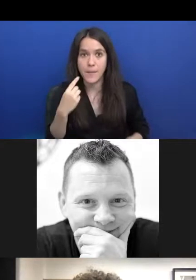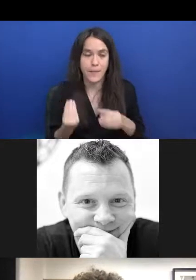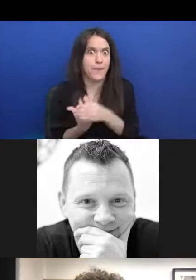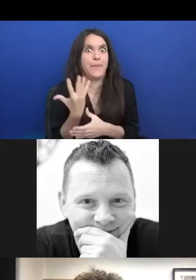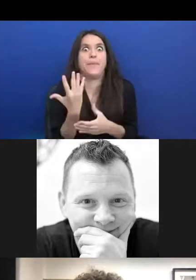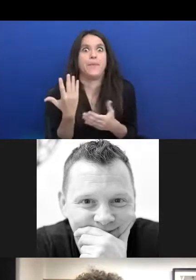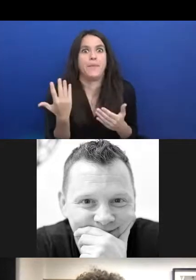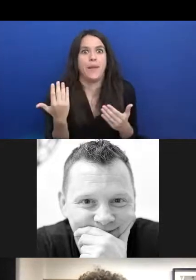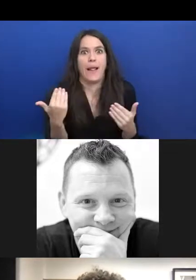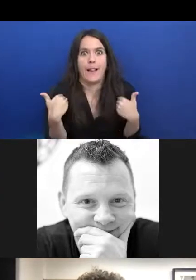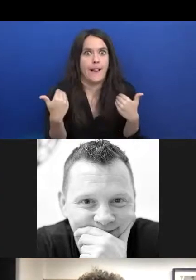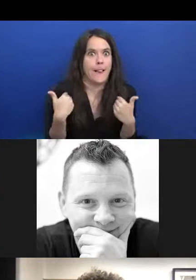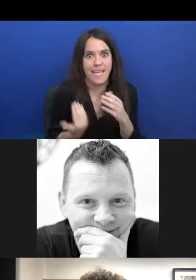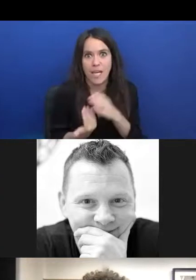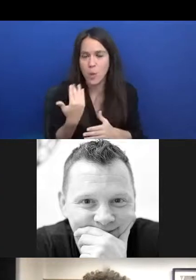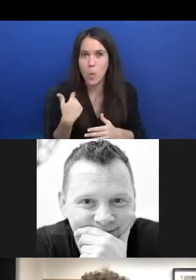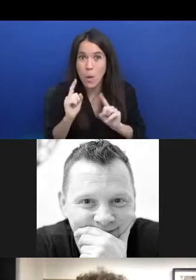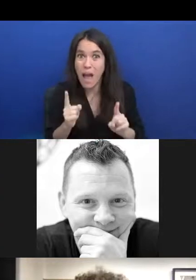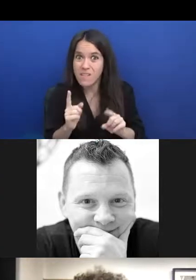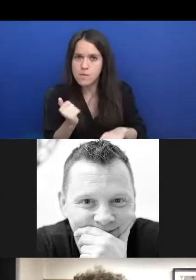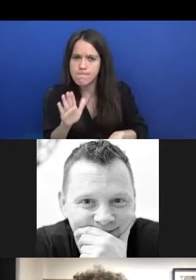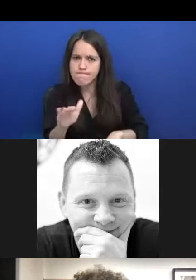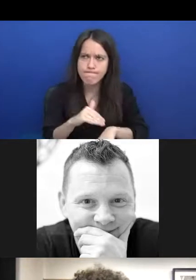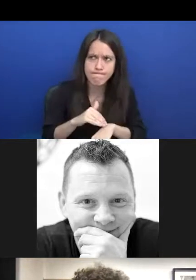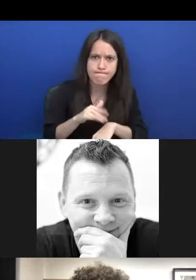around and think about well how are we doing things and what are better ways we can do it